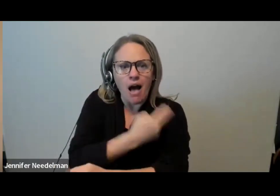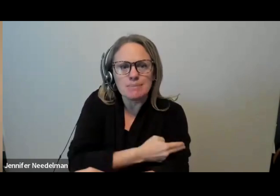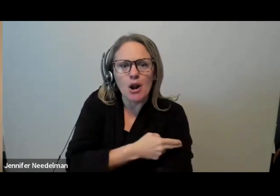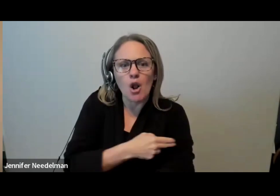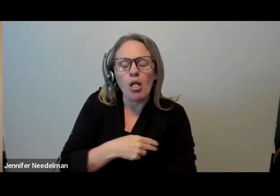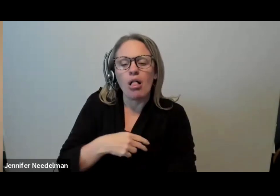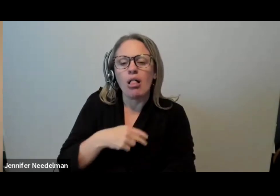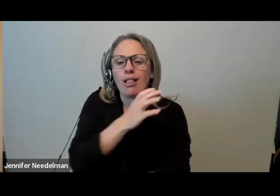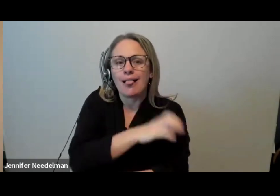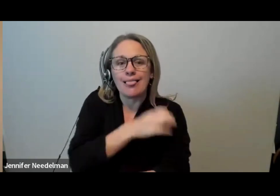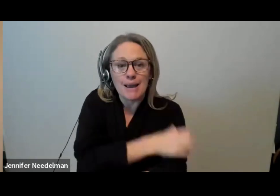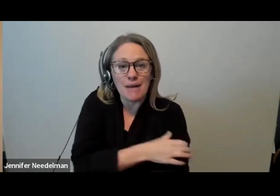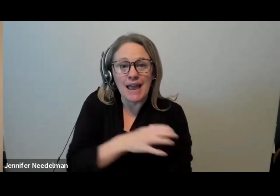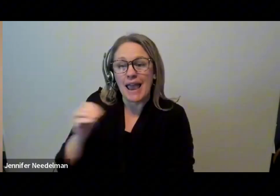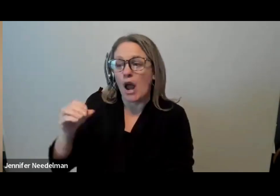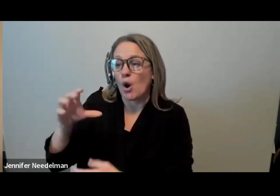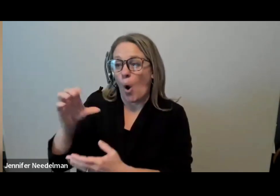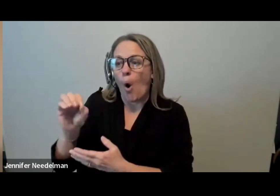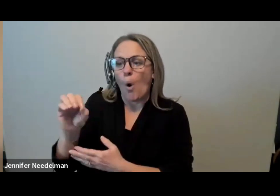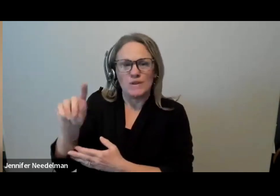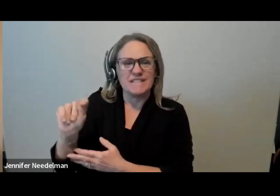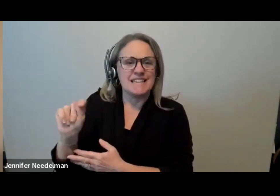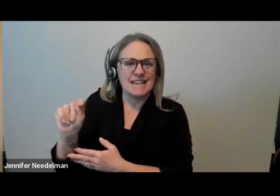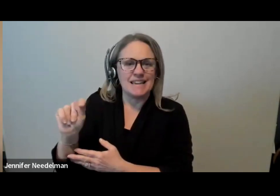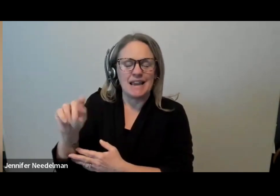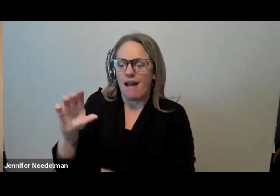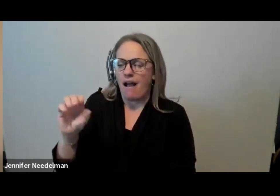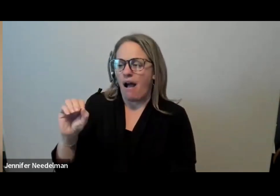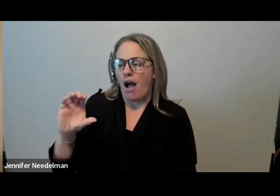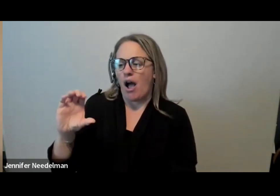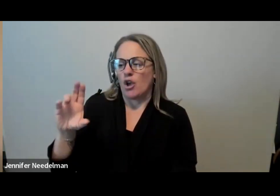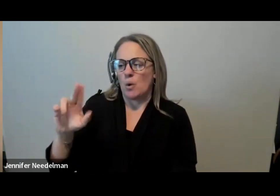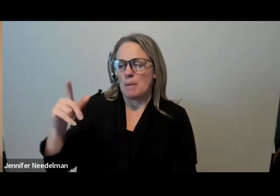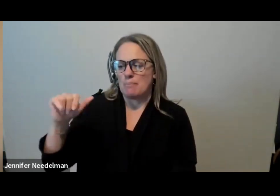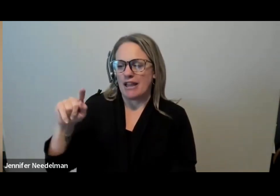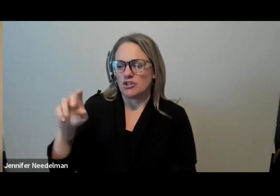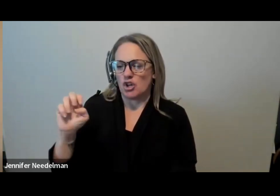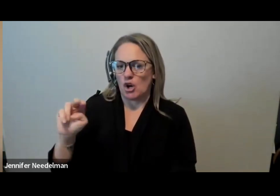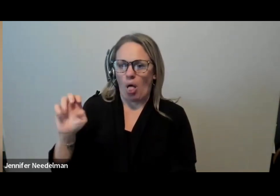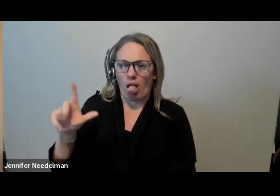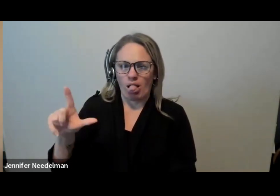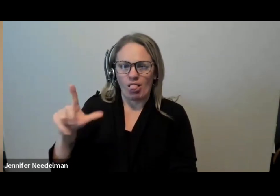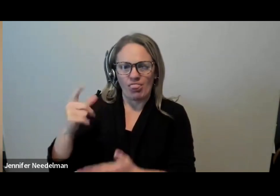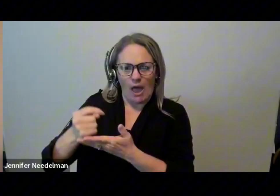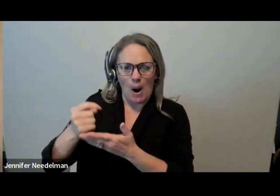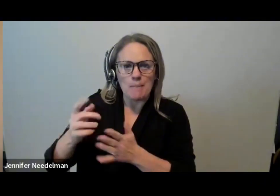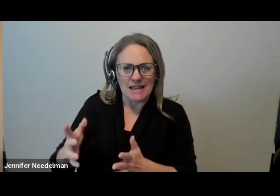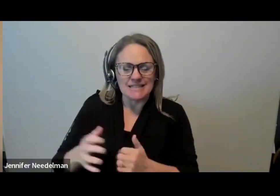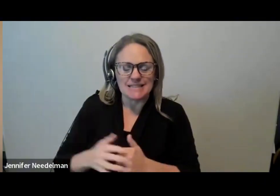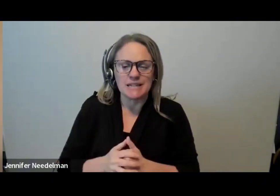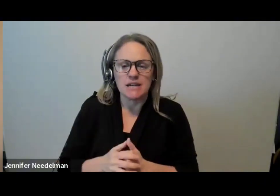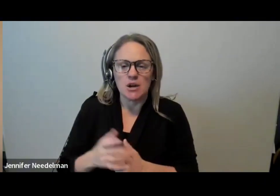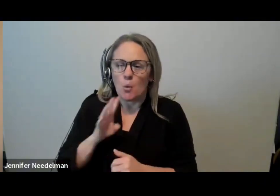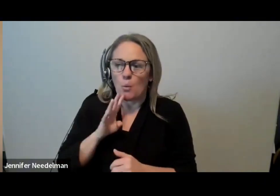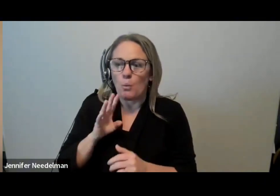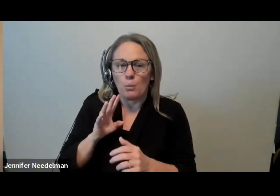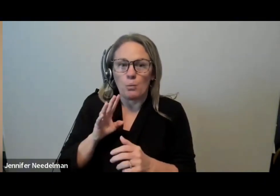and OTs, occupational therapists. You know, it sort of, I guess grounded in my own experience in the